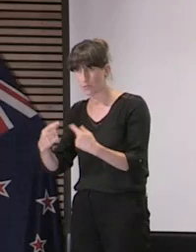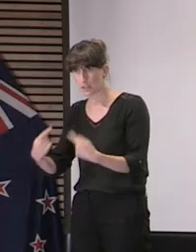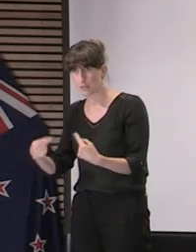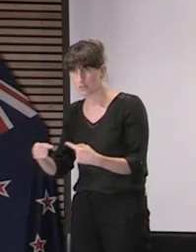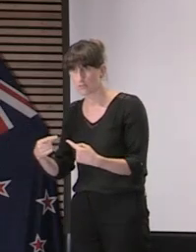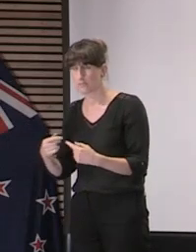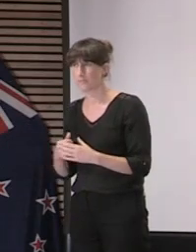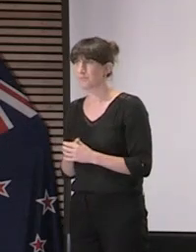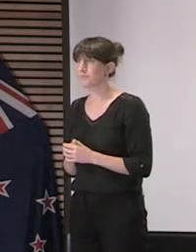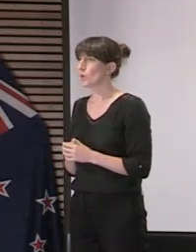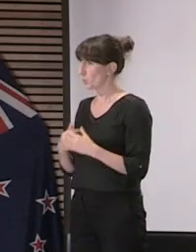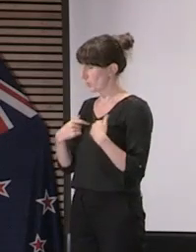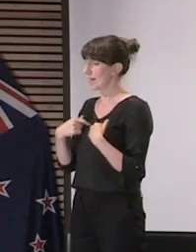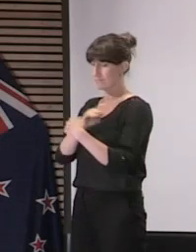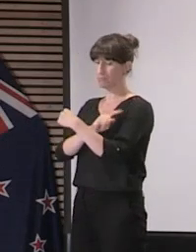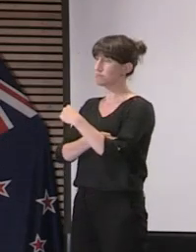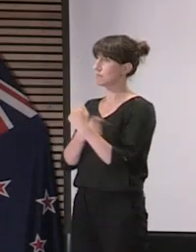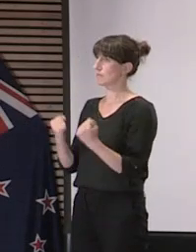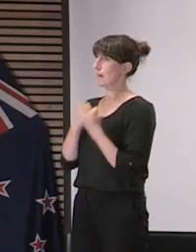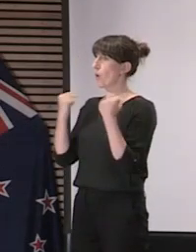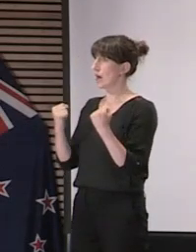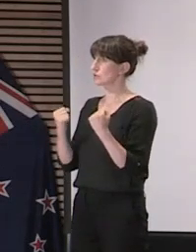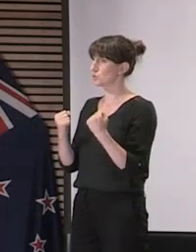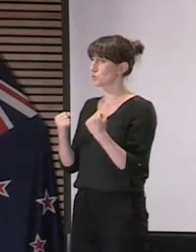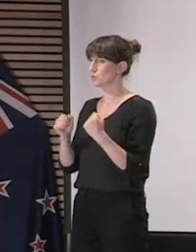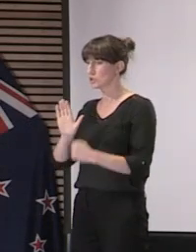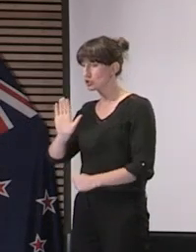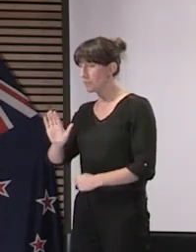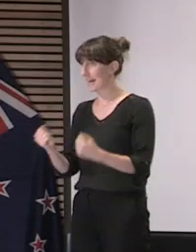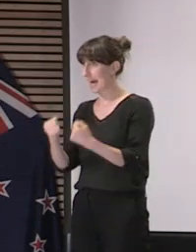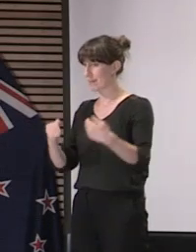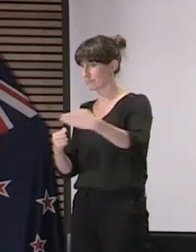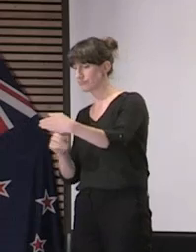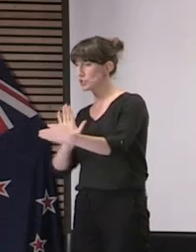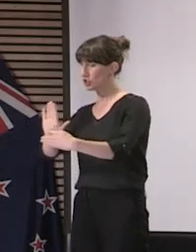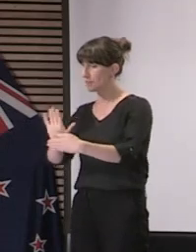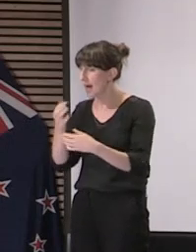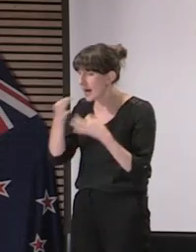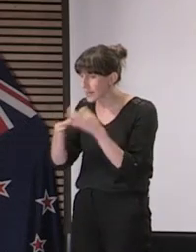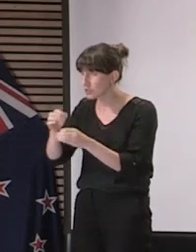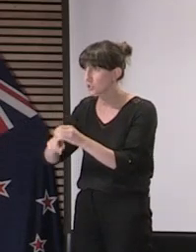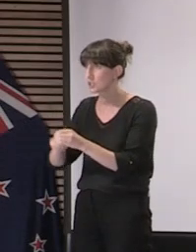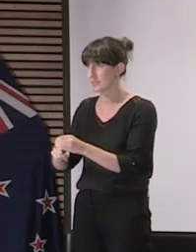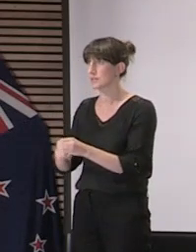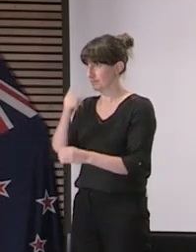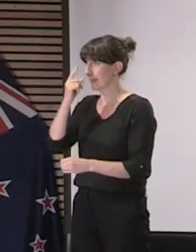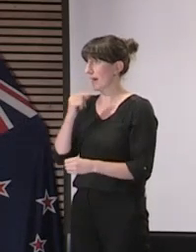valid? We have a range of powers under which we may stop